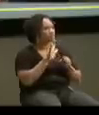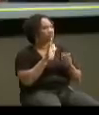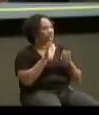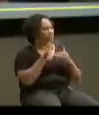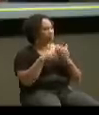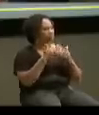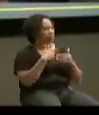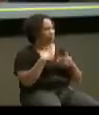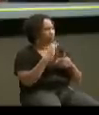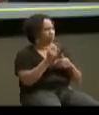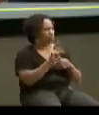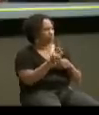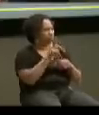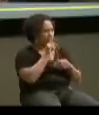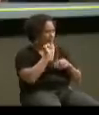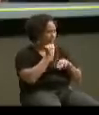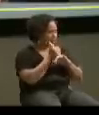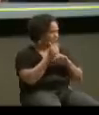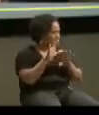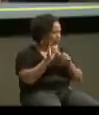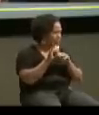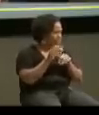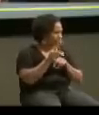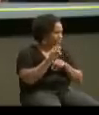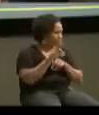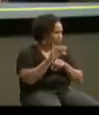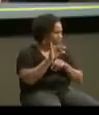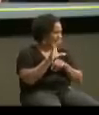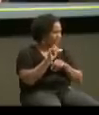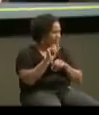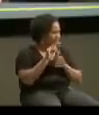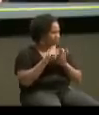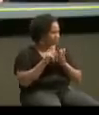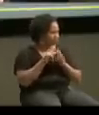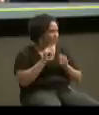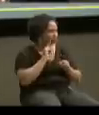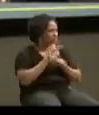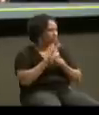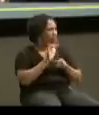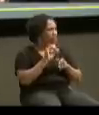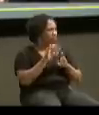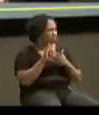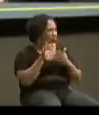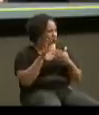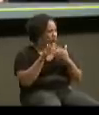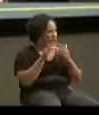I HAVE A COUPLE OF QUESTIONS ABOUT THAT. WHO IS SET UP TO DO THE VERIFICATION OF THE PROCESS?